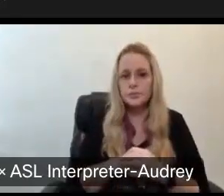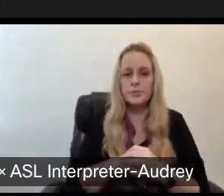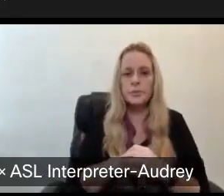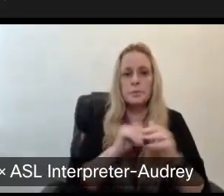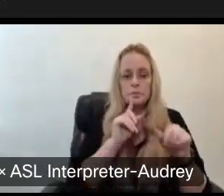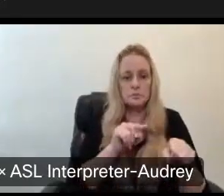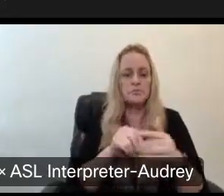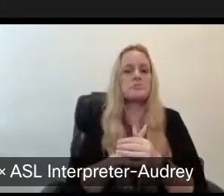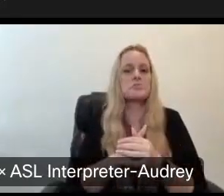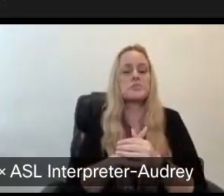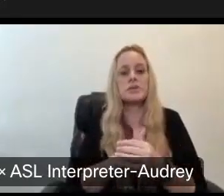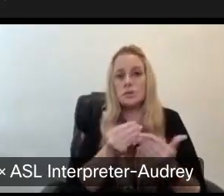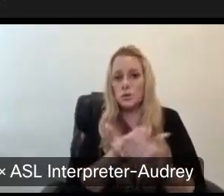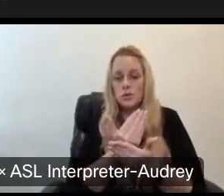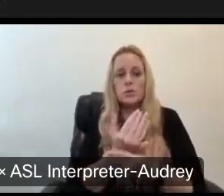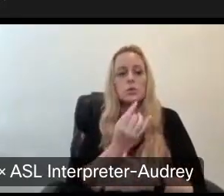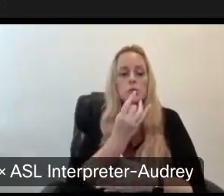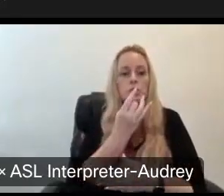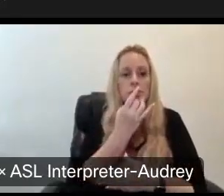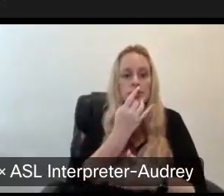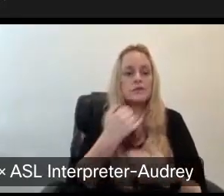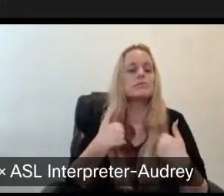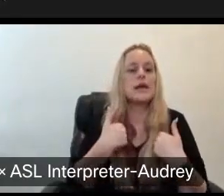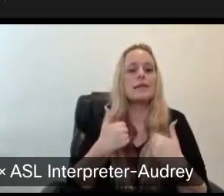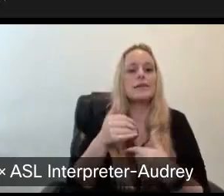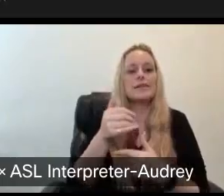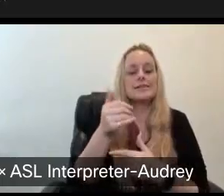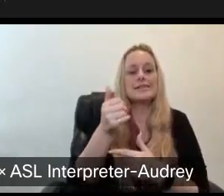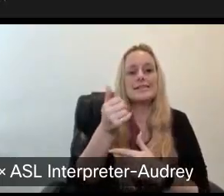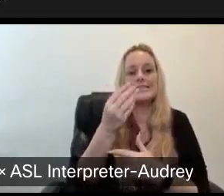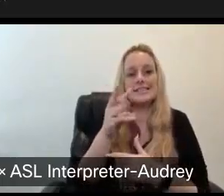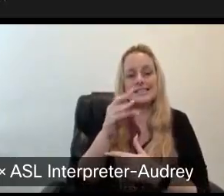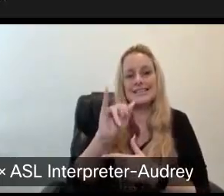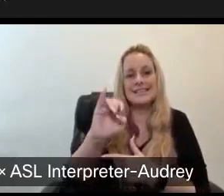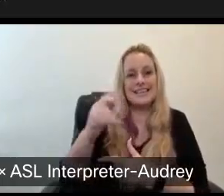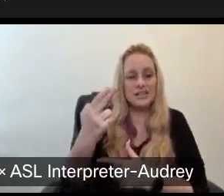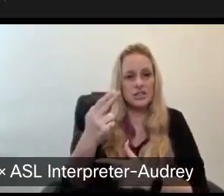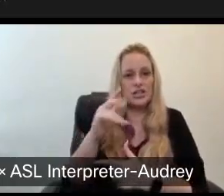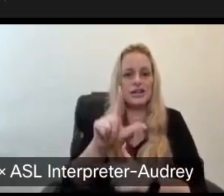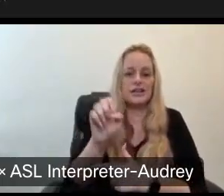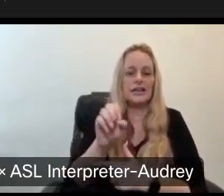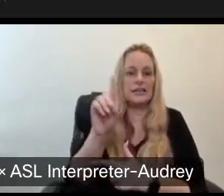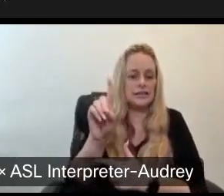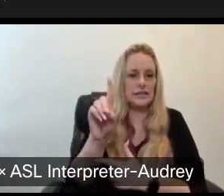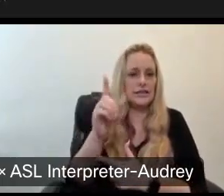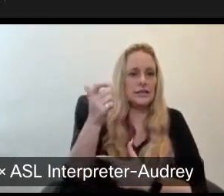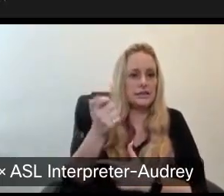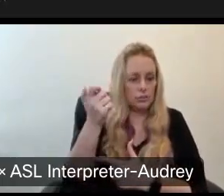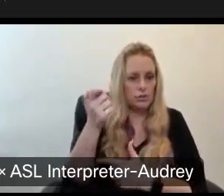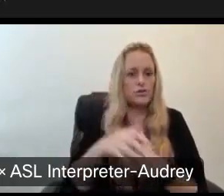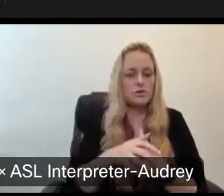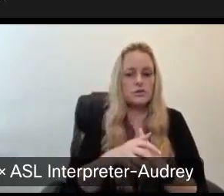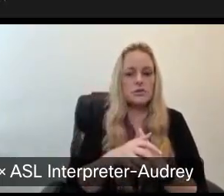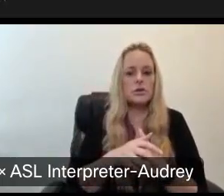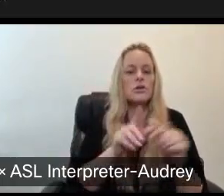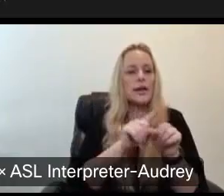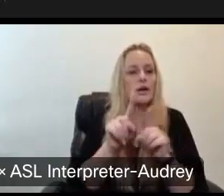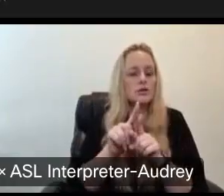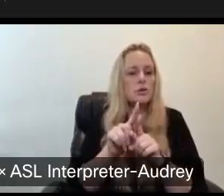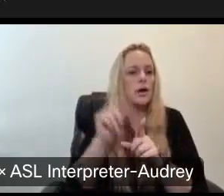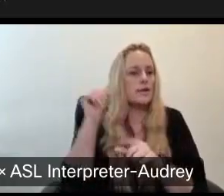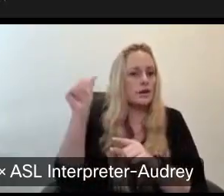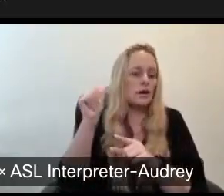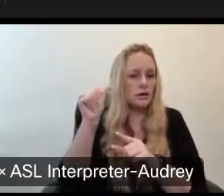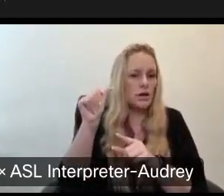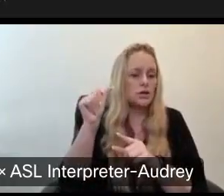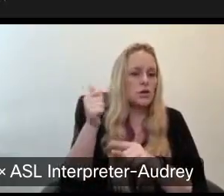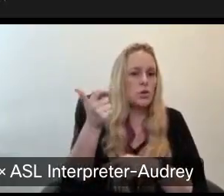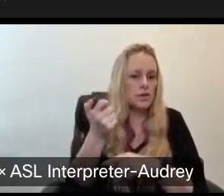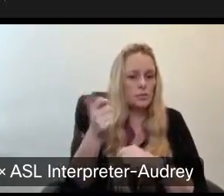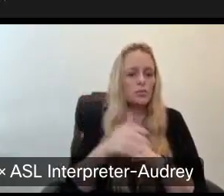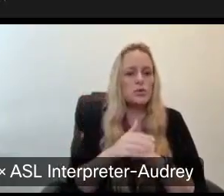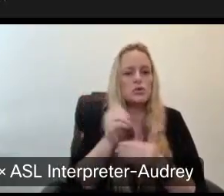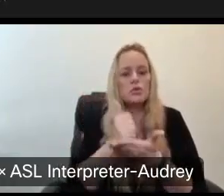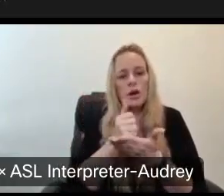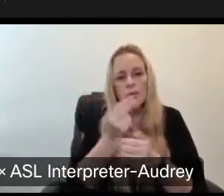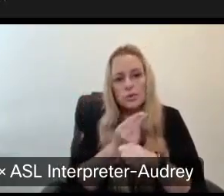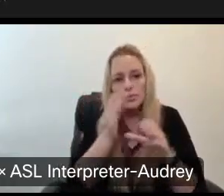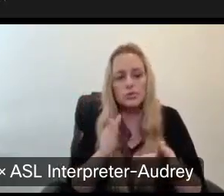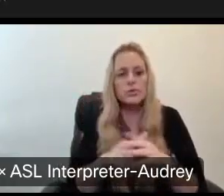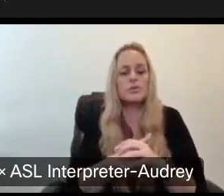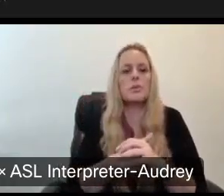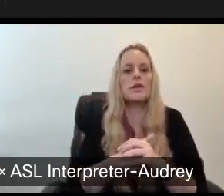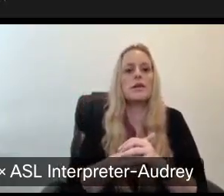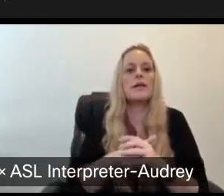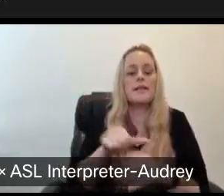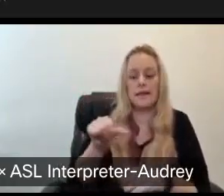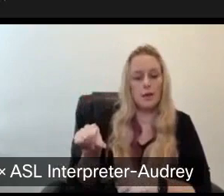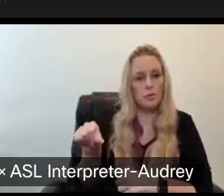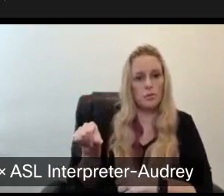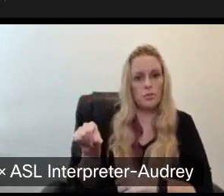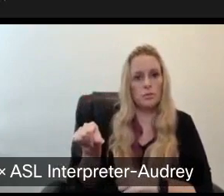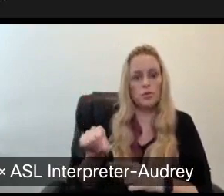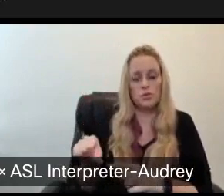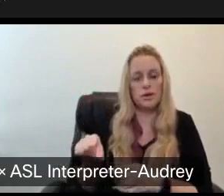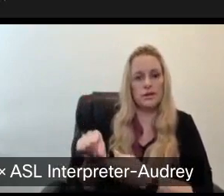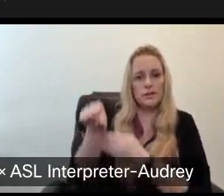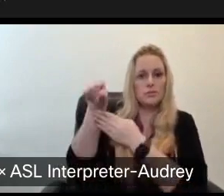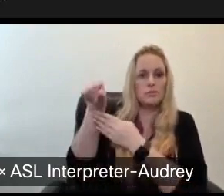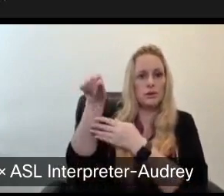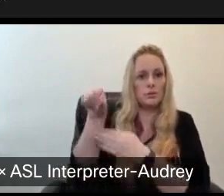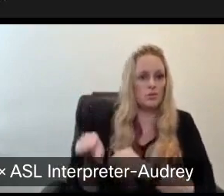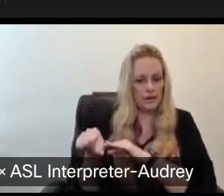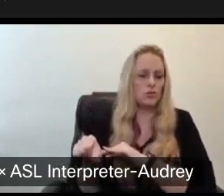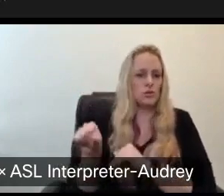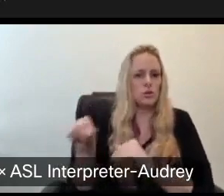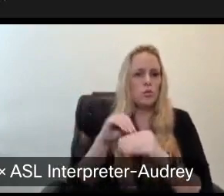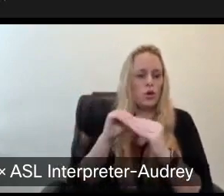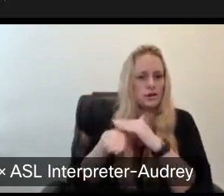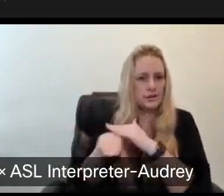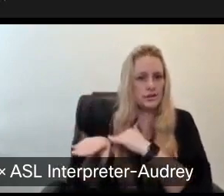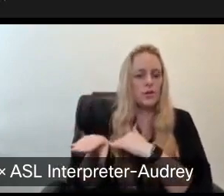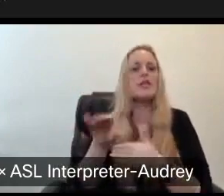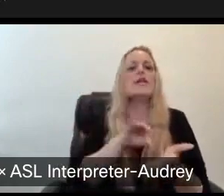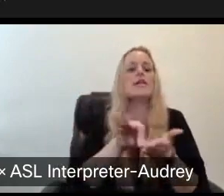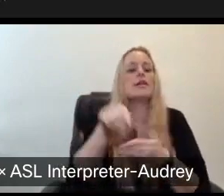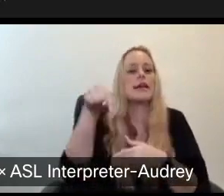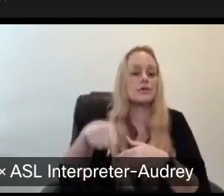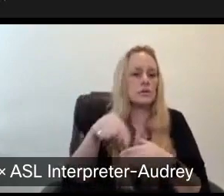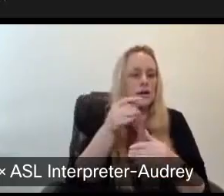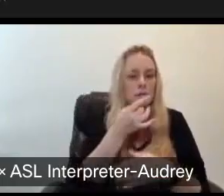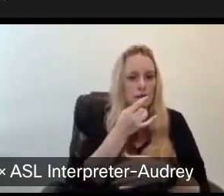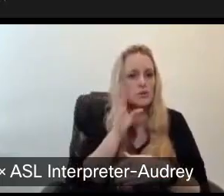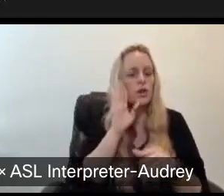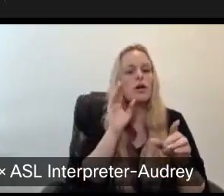They have 16 " LED countdown timers, the installation of audible, and countdown pedestrian signals to assist all users. The upgraded push button heights are accessible and improvement accessibility. The countdown signals will also show how much time remains across the street.